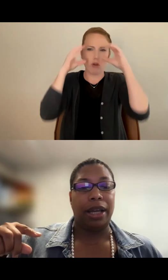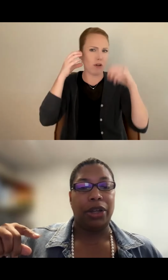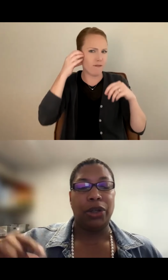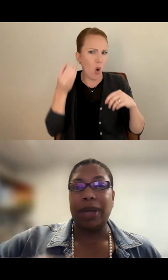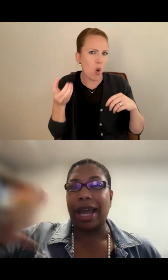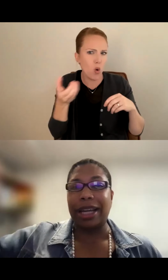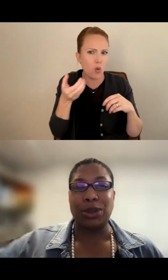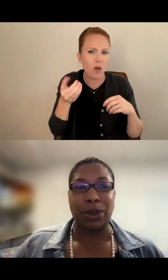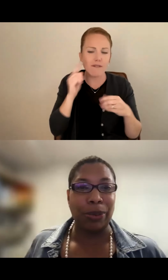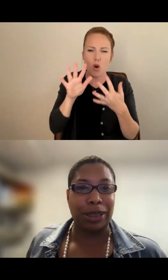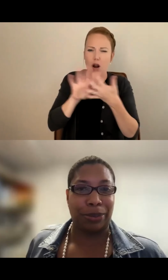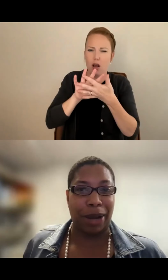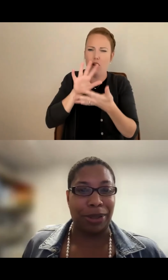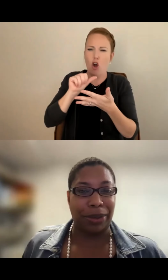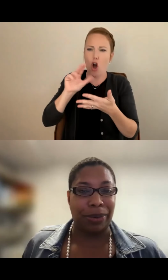you cannot control what is around you.